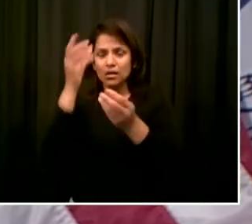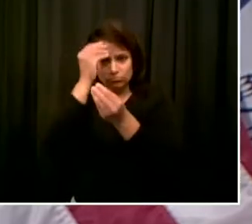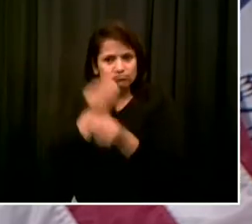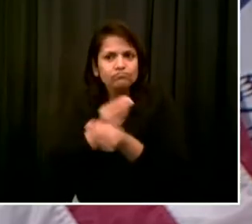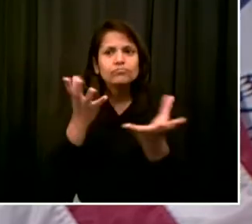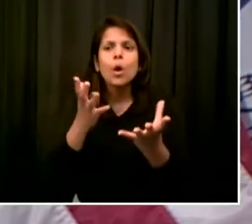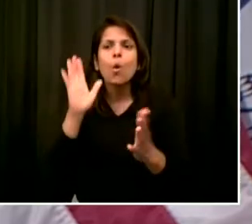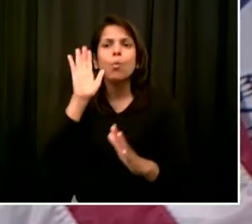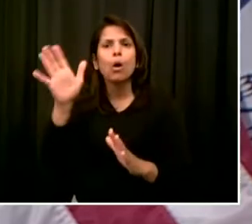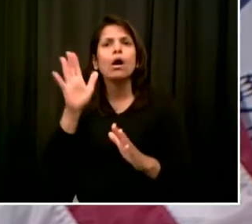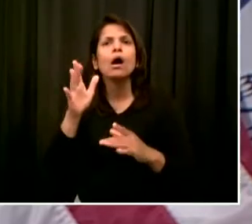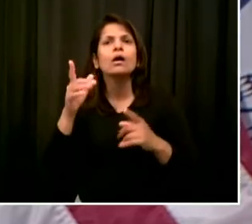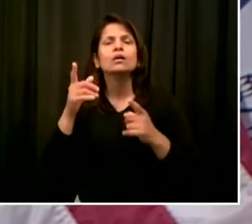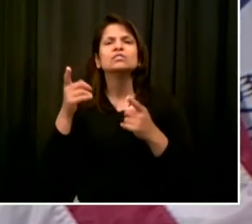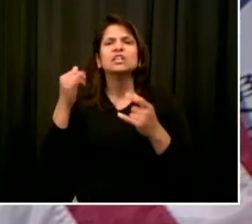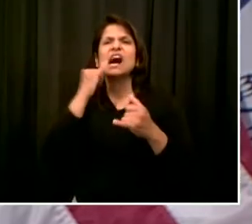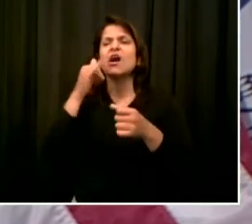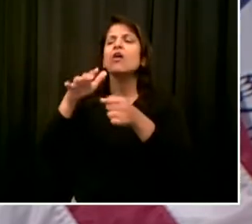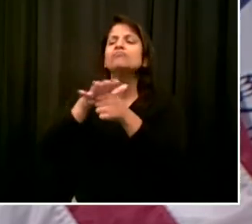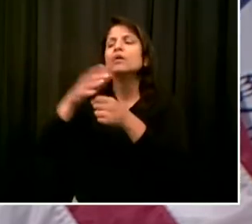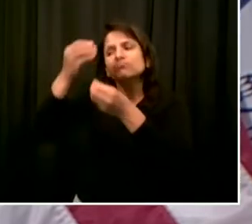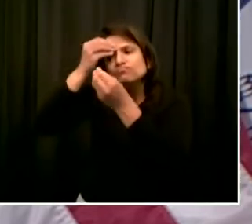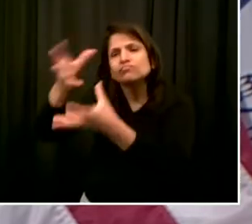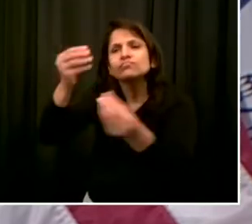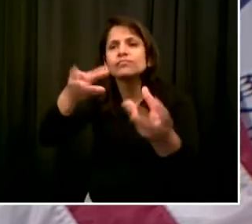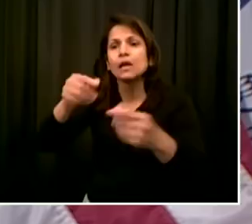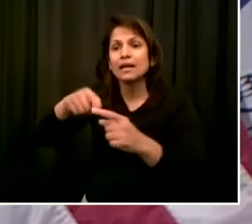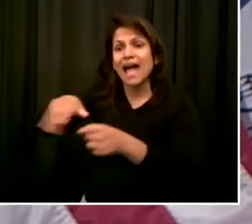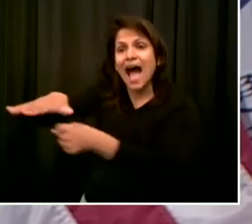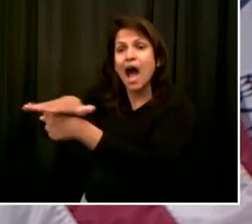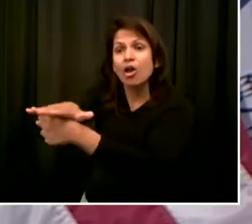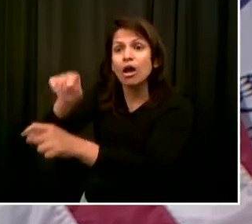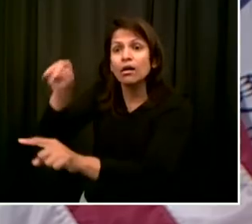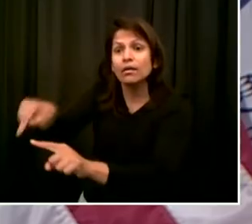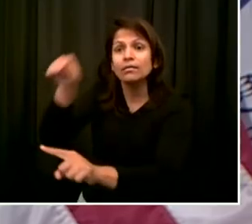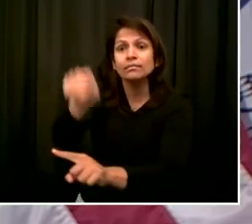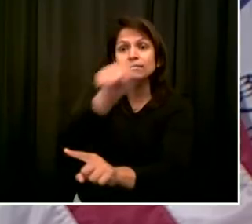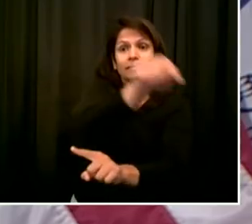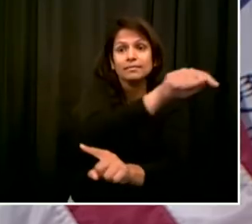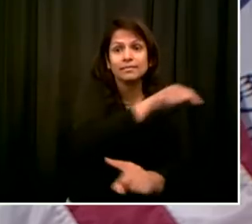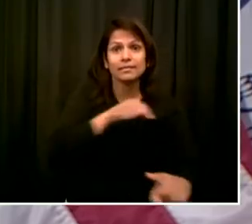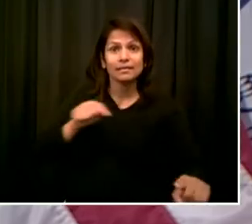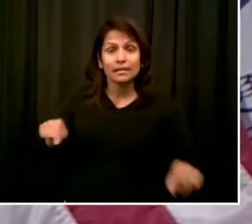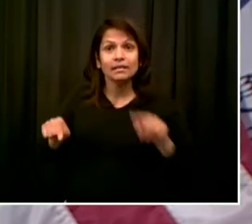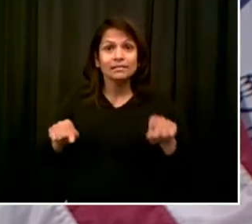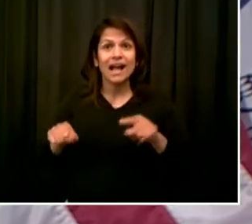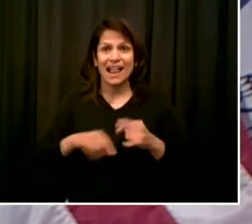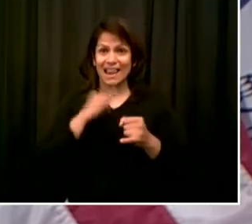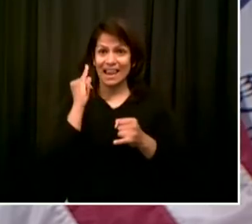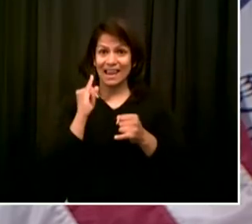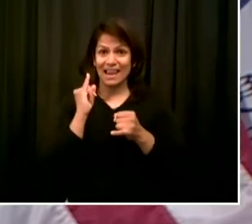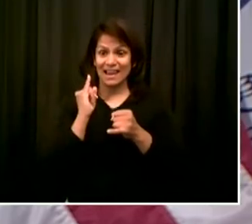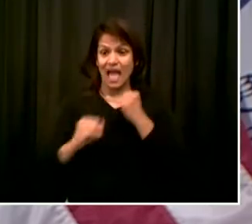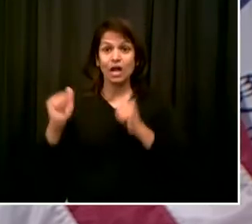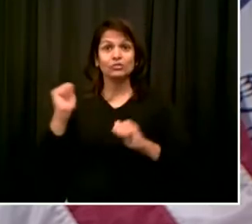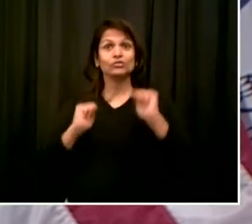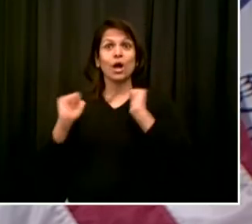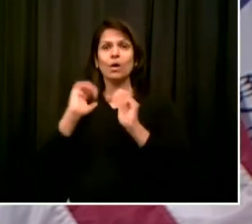TO LOOK OUT FOR THAT.